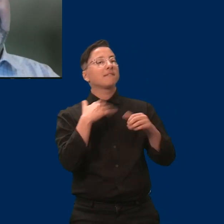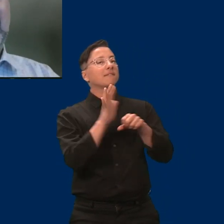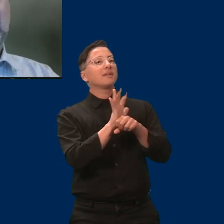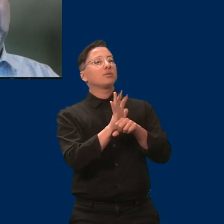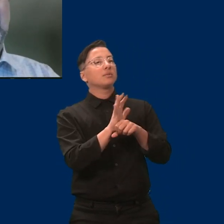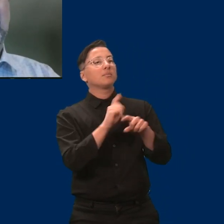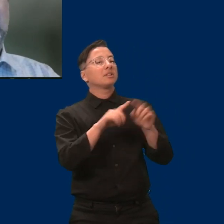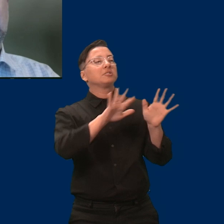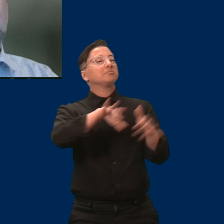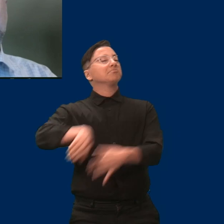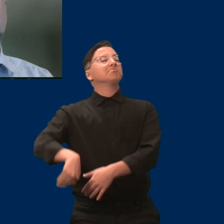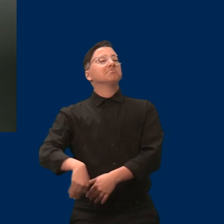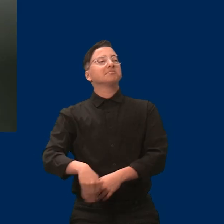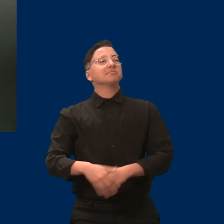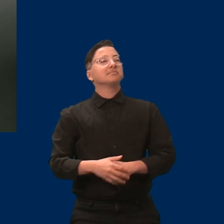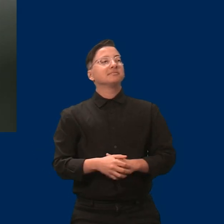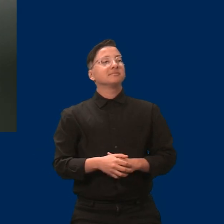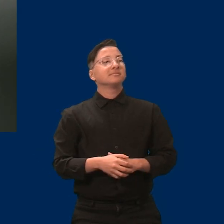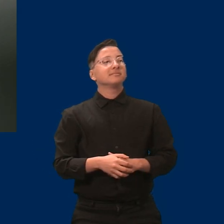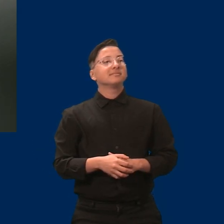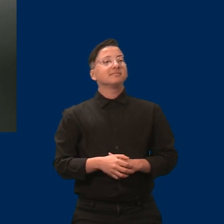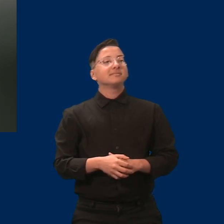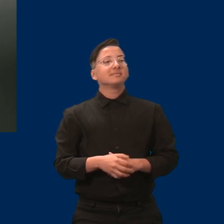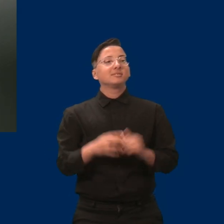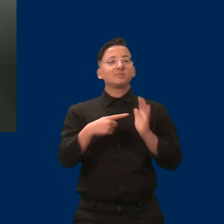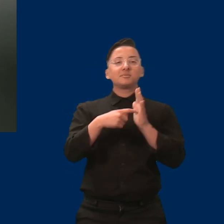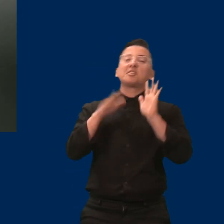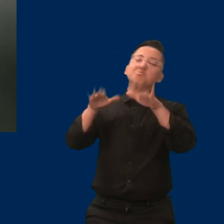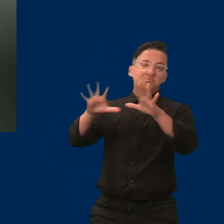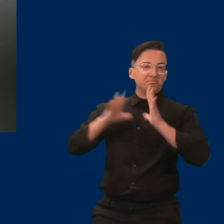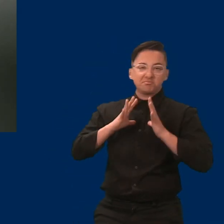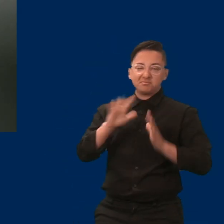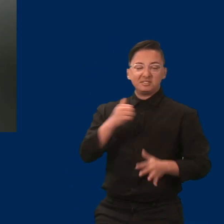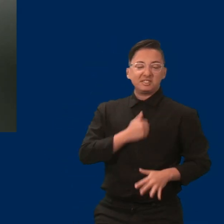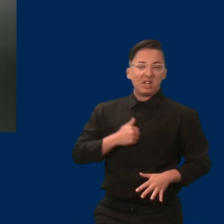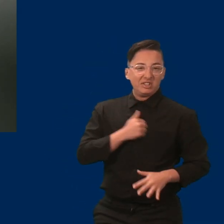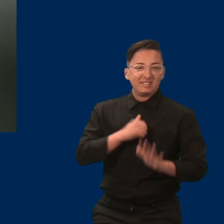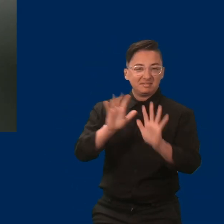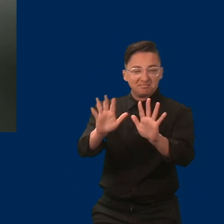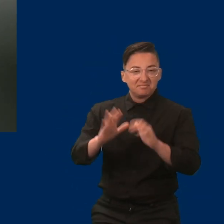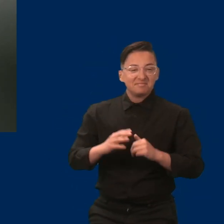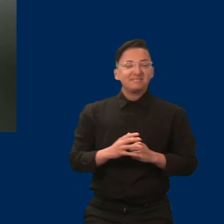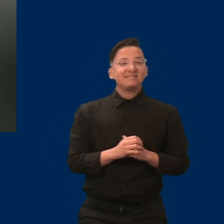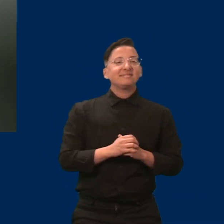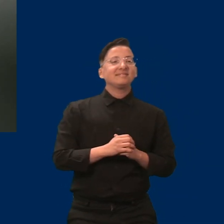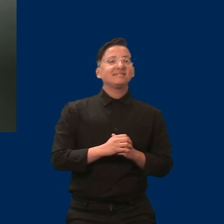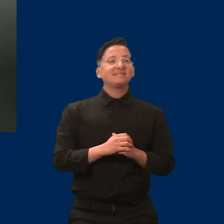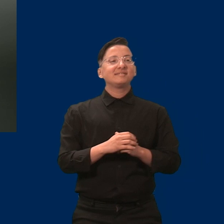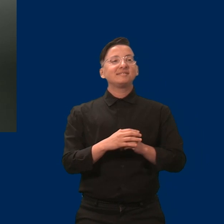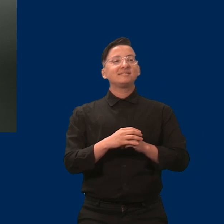(Mike) OK. I apologize. The video was not visible to the people